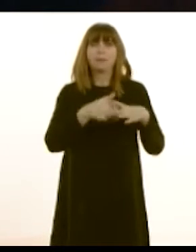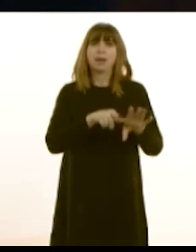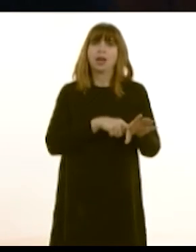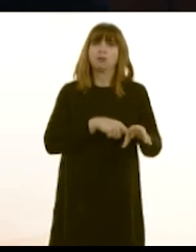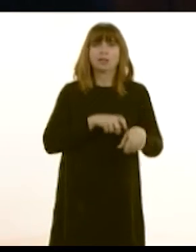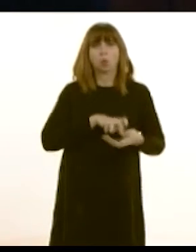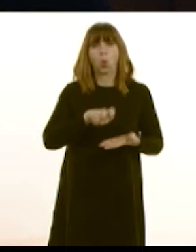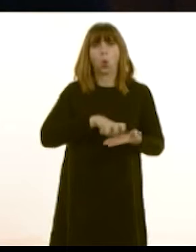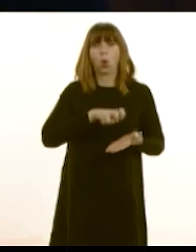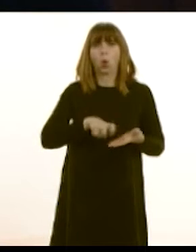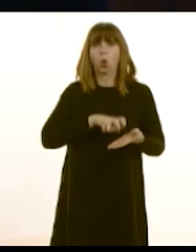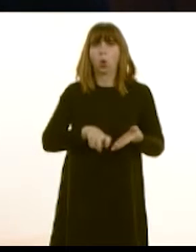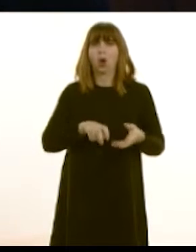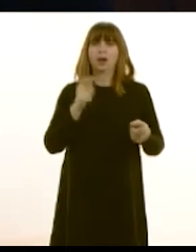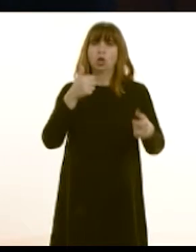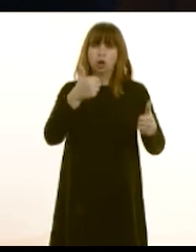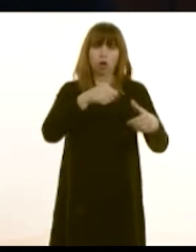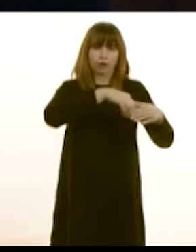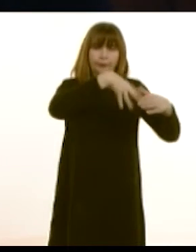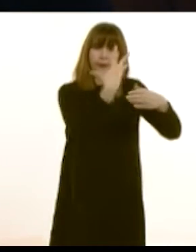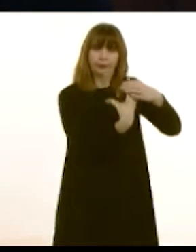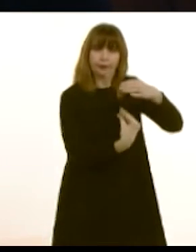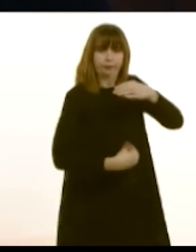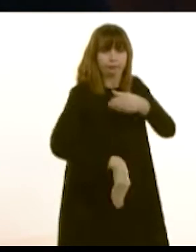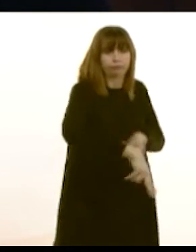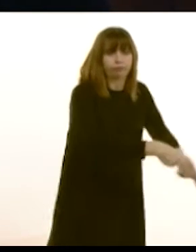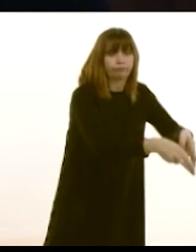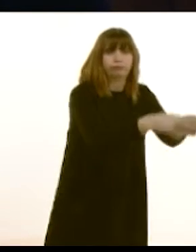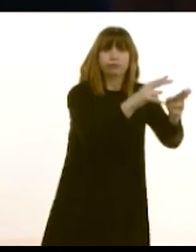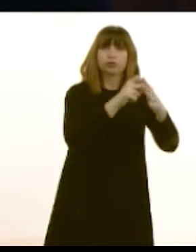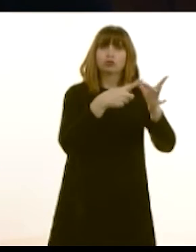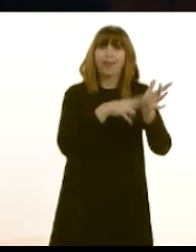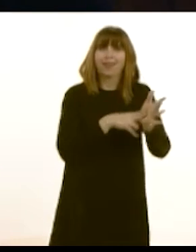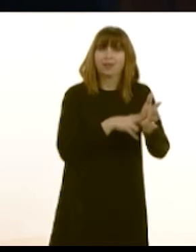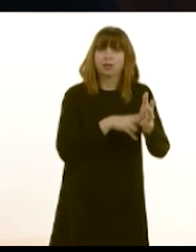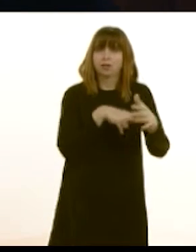Dwr Cymru, as I understand it, has got further plans to roll out similar schemes in other